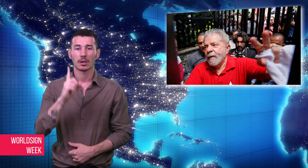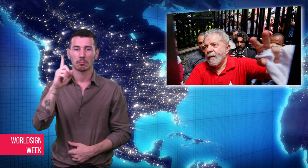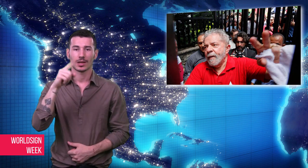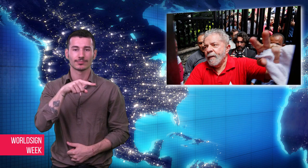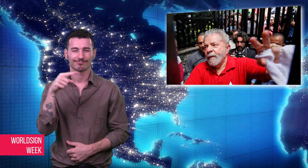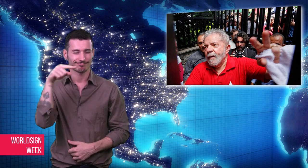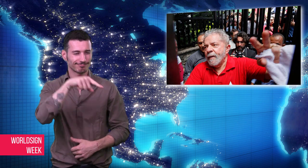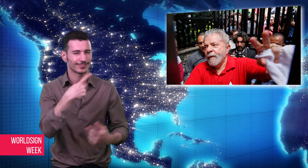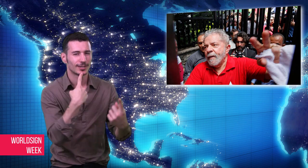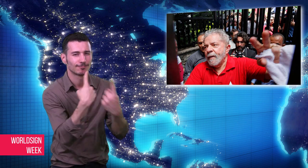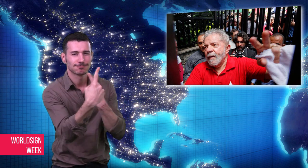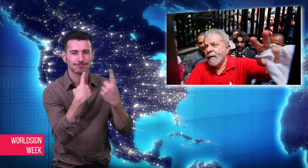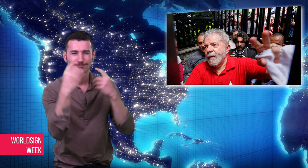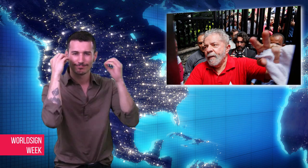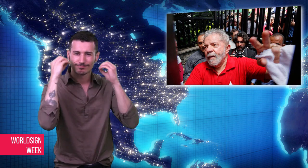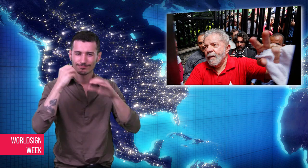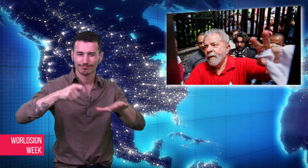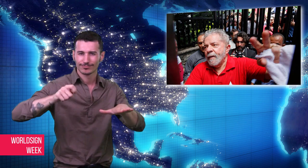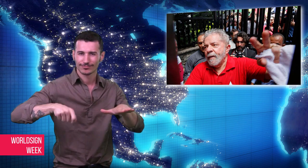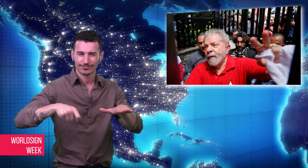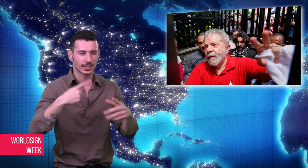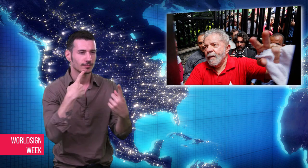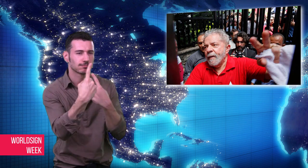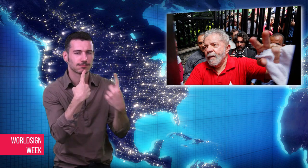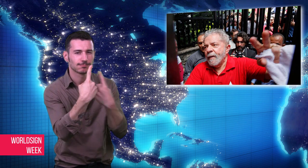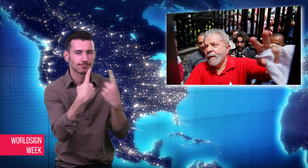barred from office if the guilty verdict